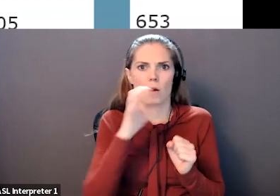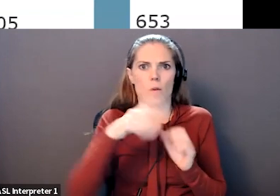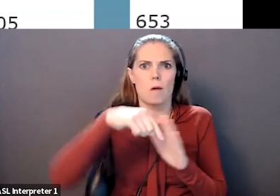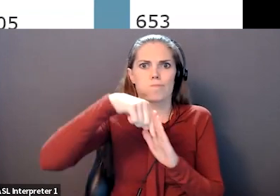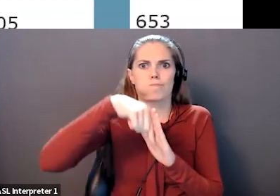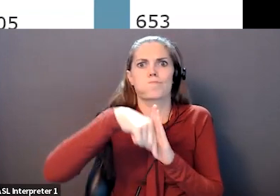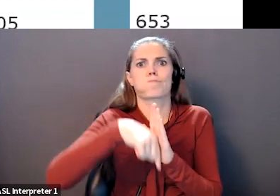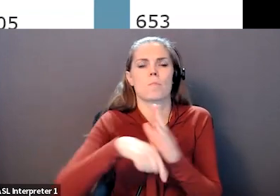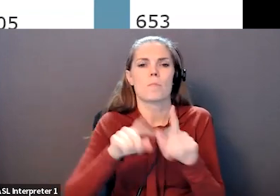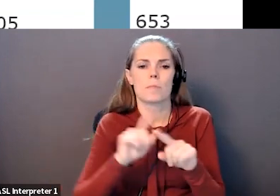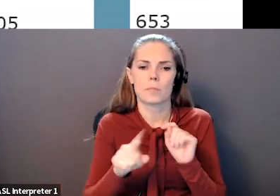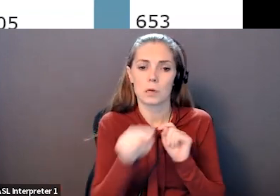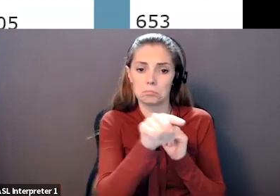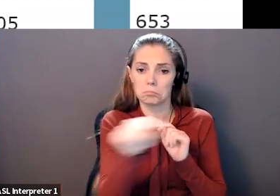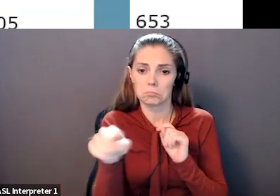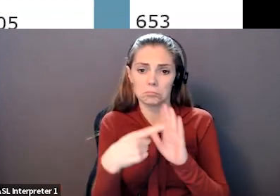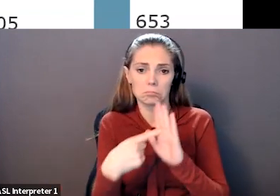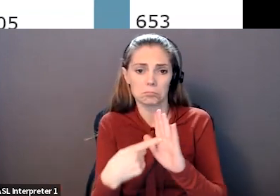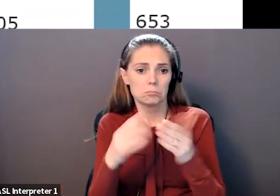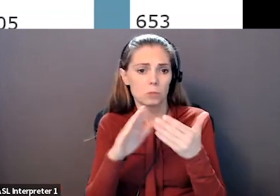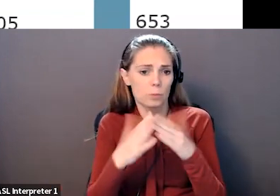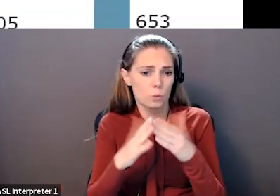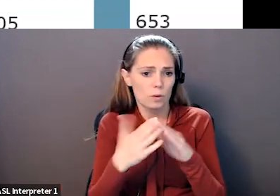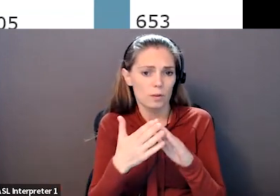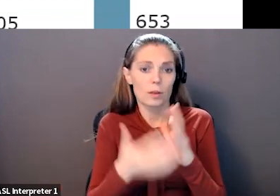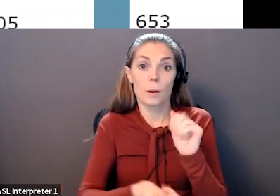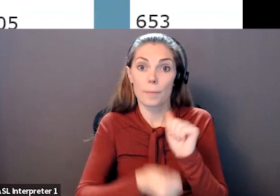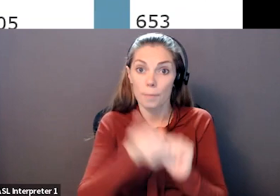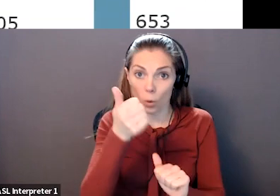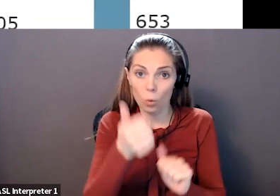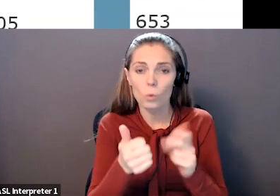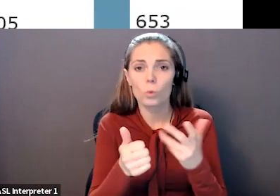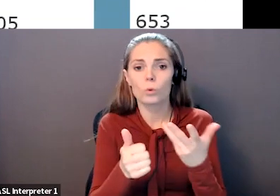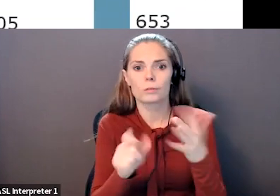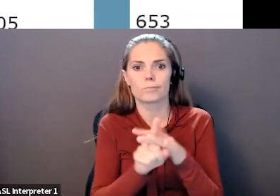in community with the majority of cases coming in in 2022 due to the nature of Omicron and the